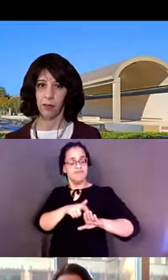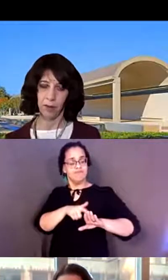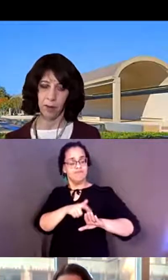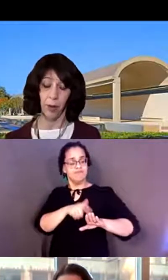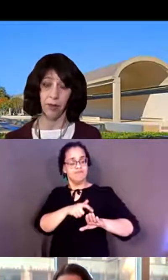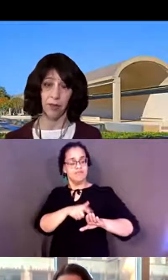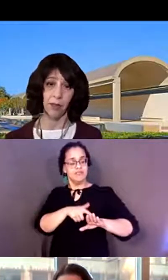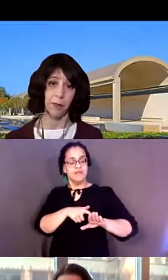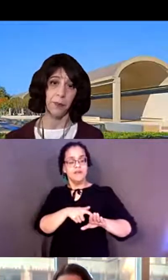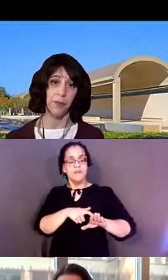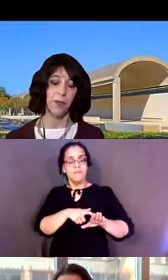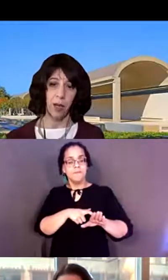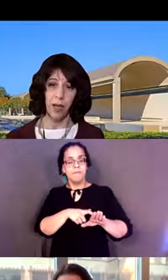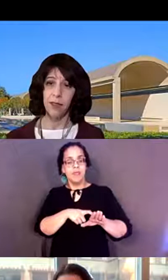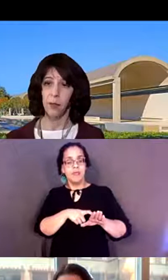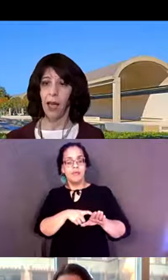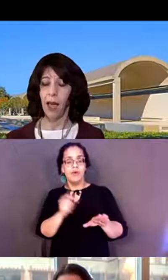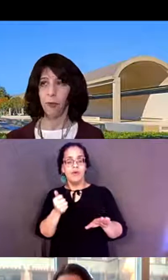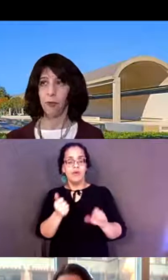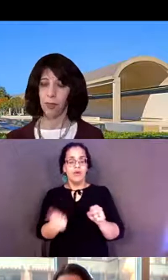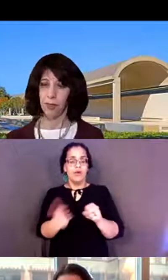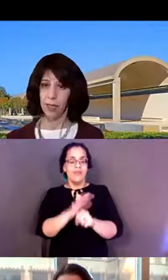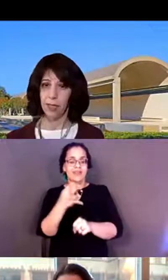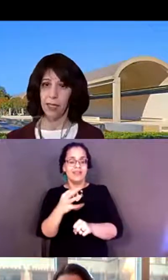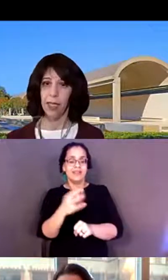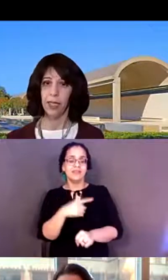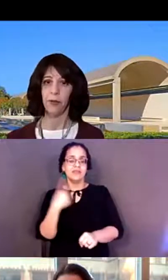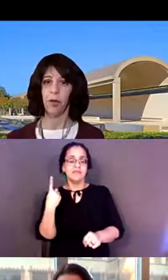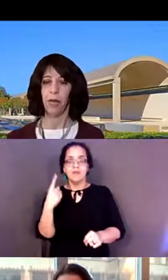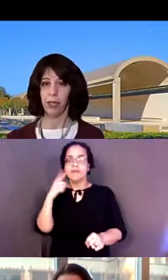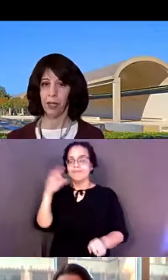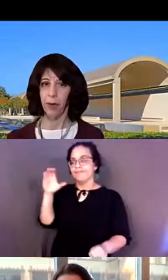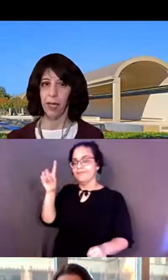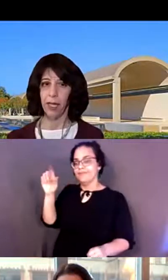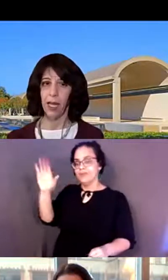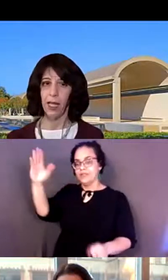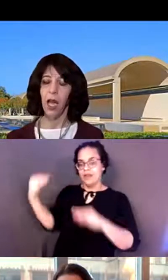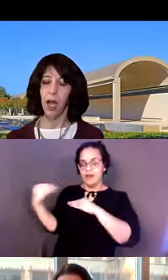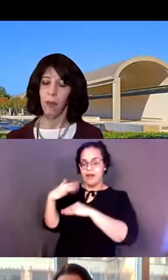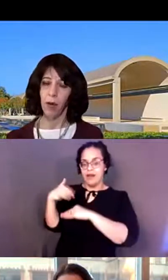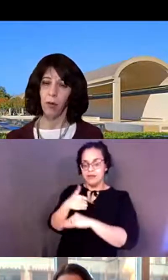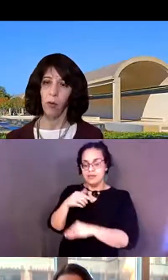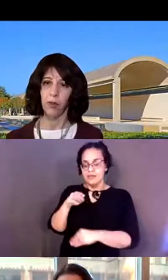despite the guidance we have from the CDC, from